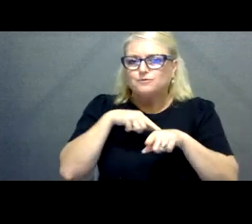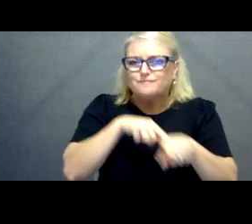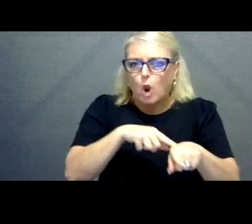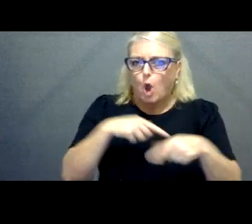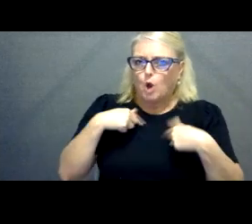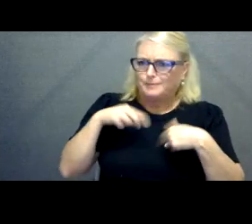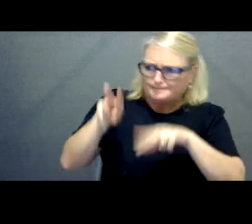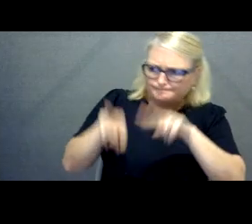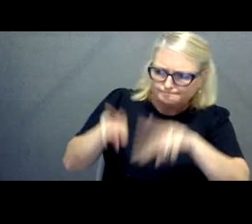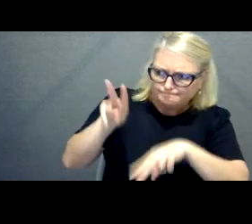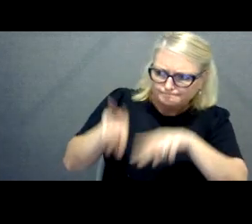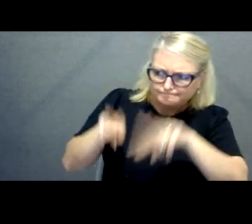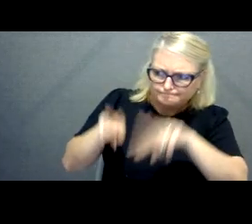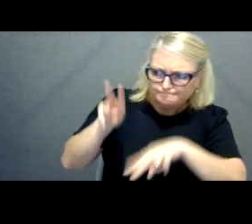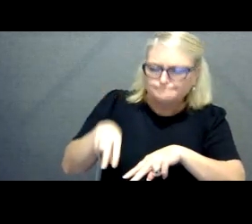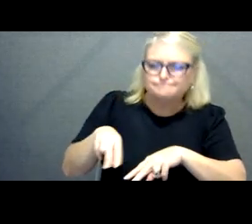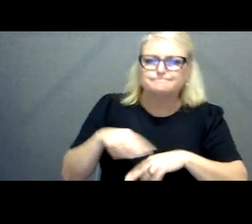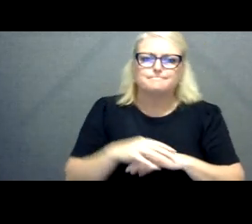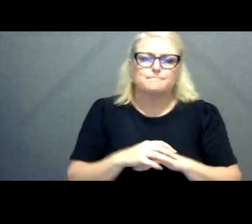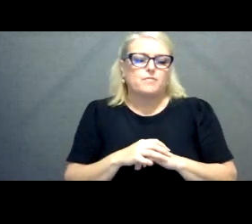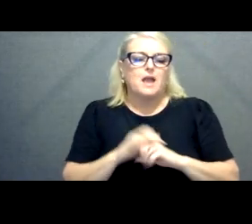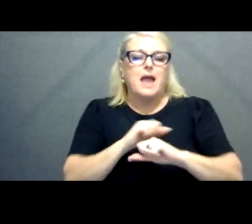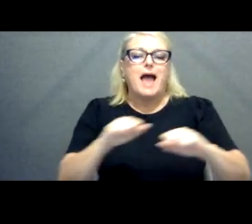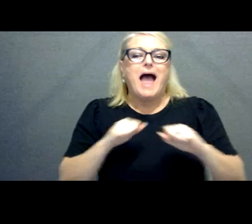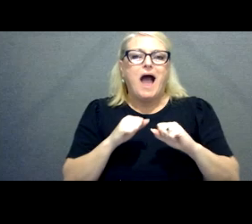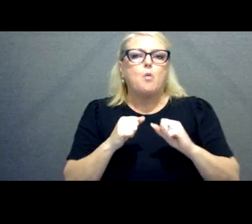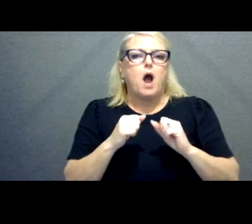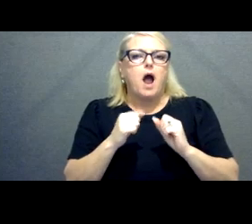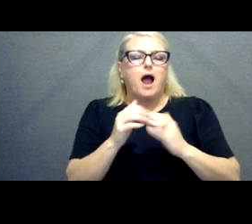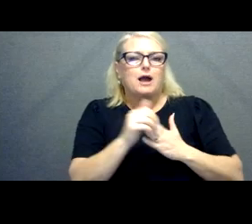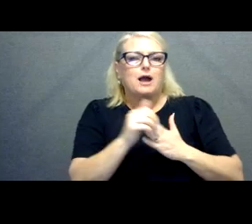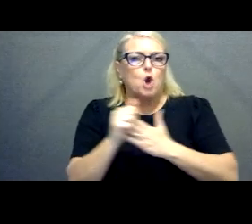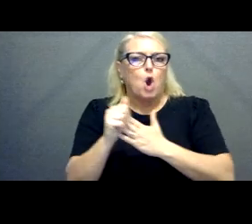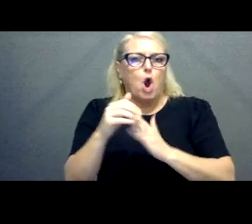our guidelines are determined by our board so they're not something that often change